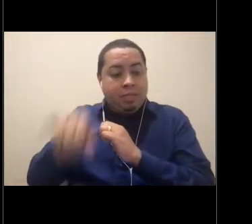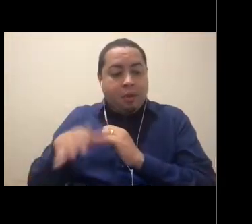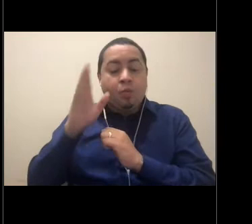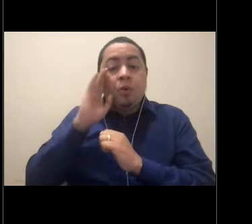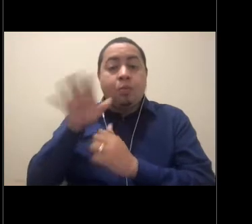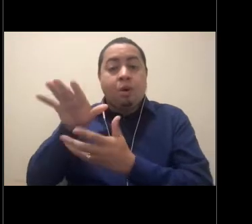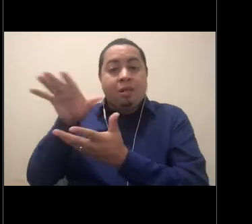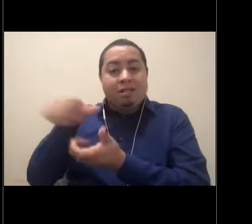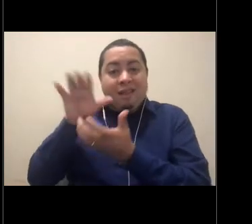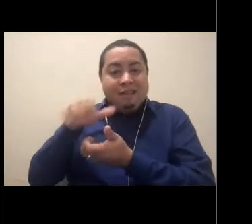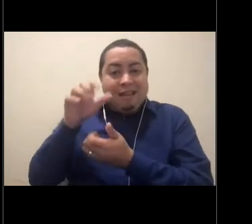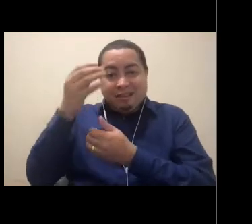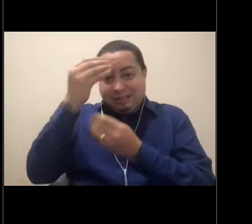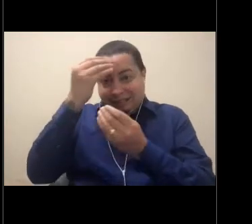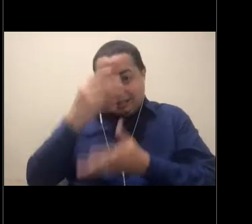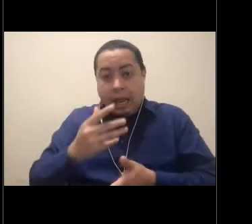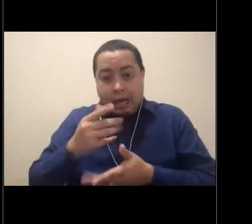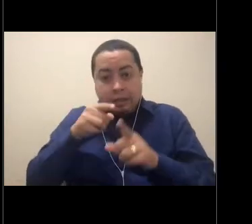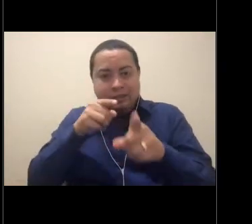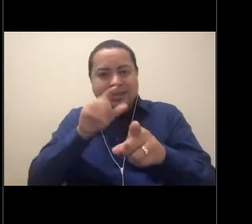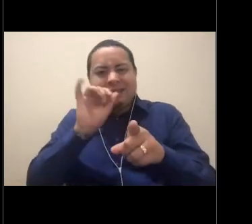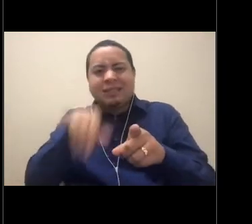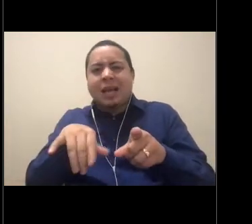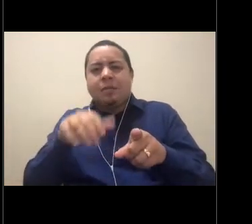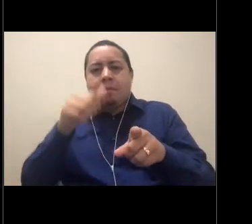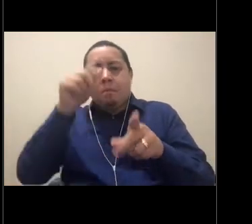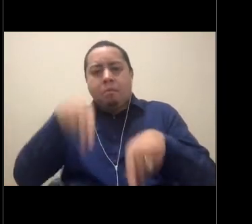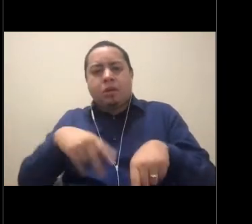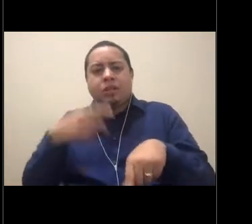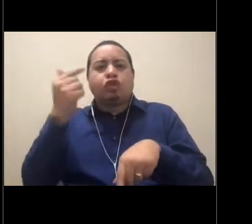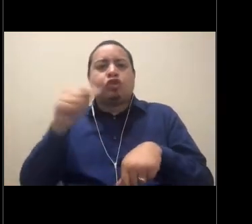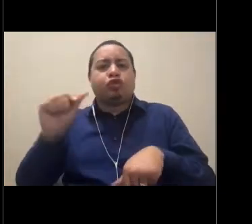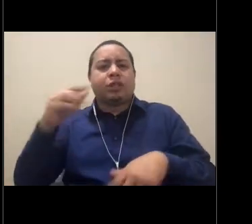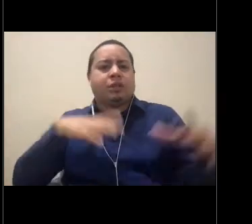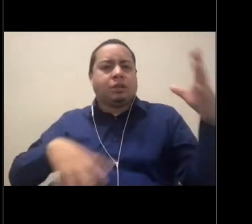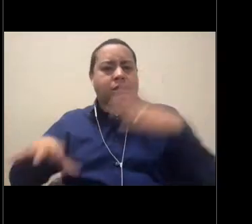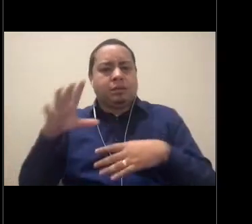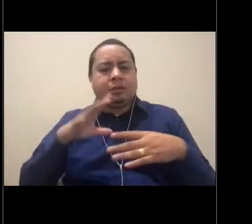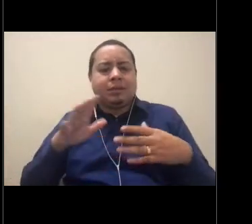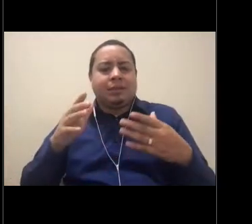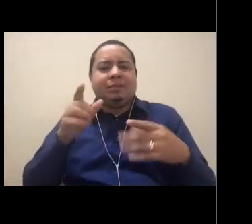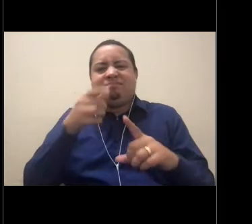And here you see a technician he's actually doing maintenance on the satellite antenna or the dish area.